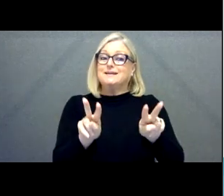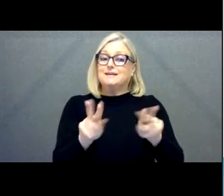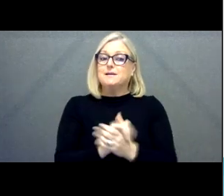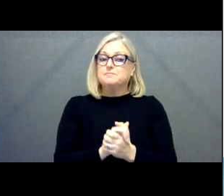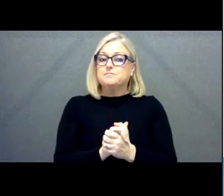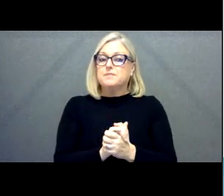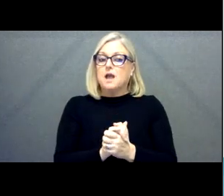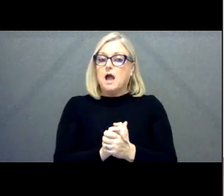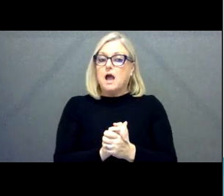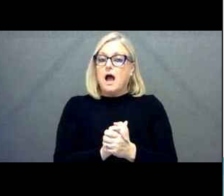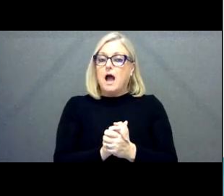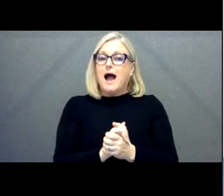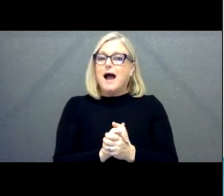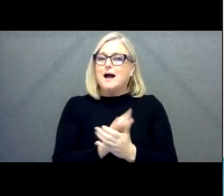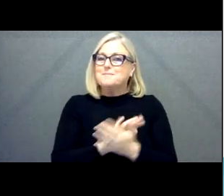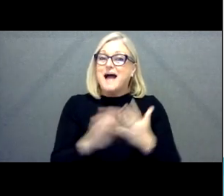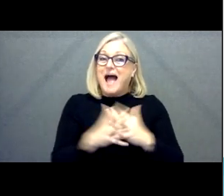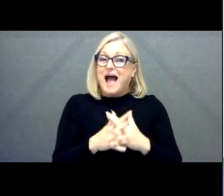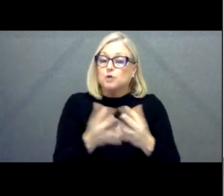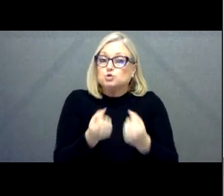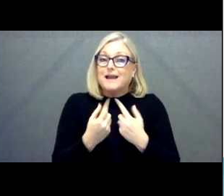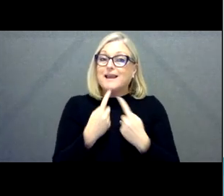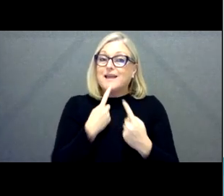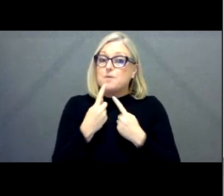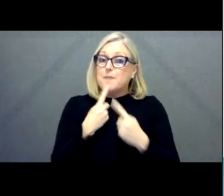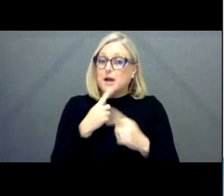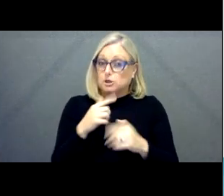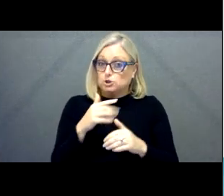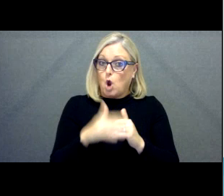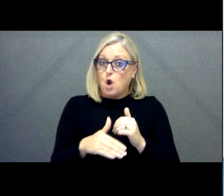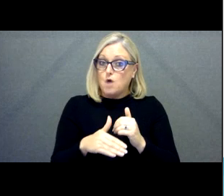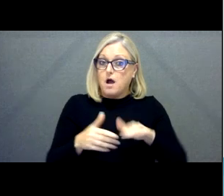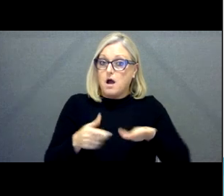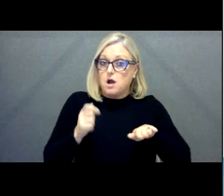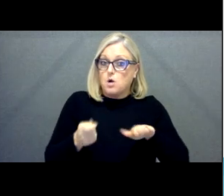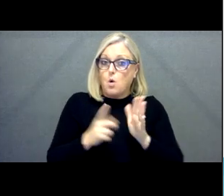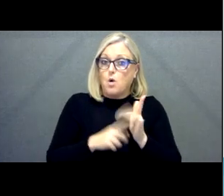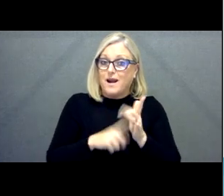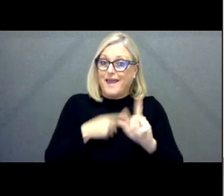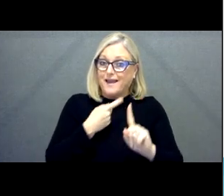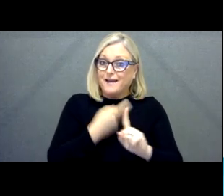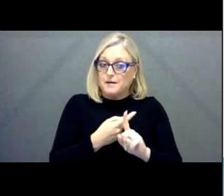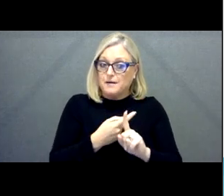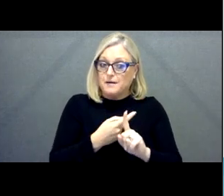where you can find the information on the Court's website so um it's on the same page where you can